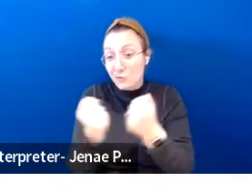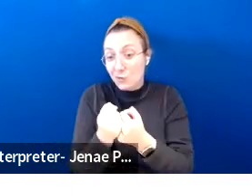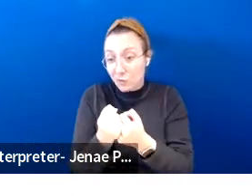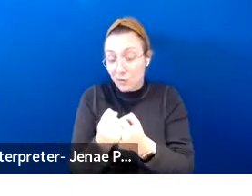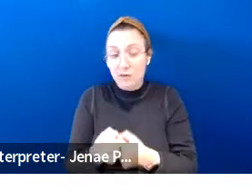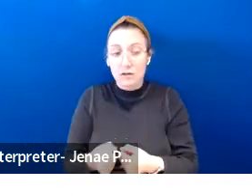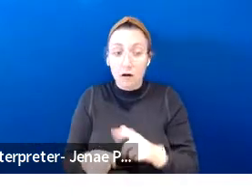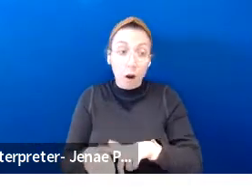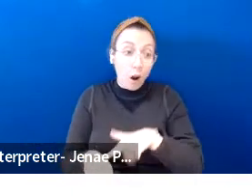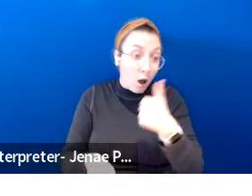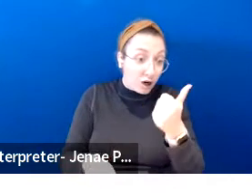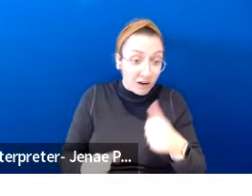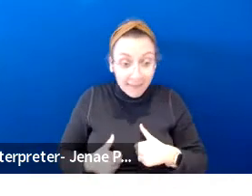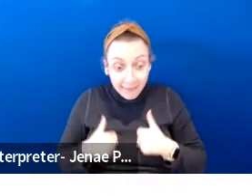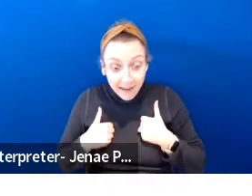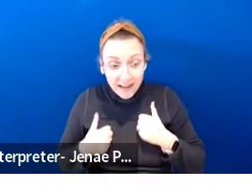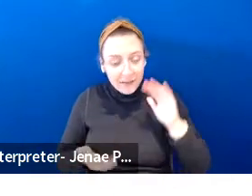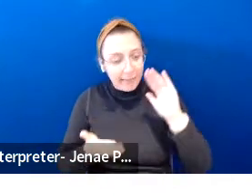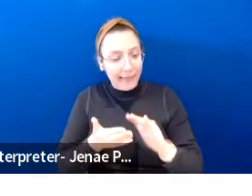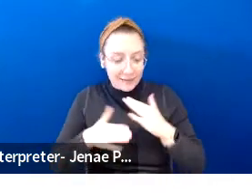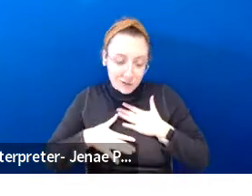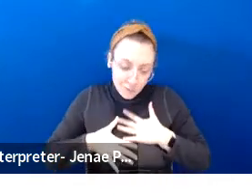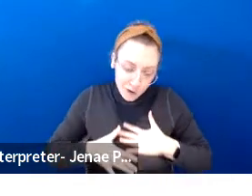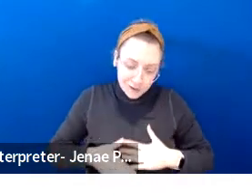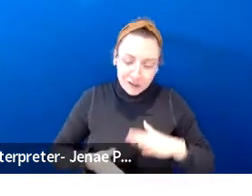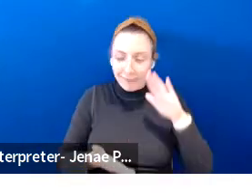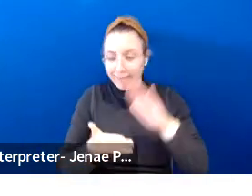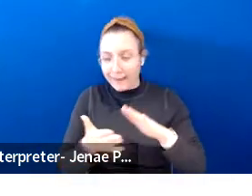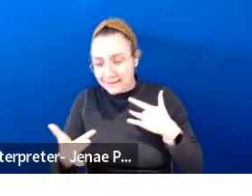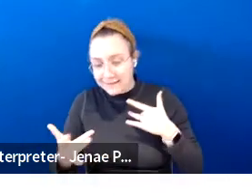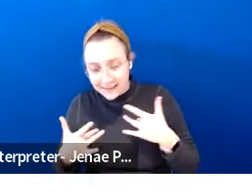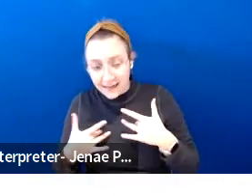life, less depression and anxiety, and potentially a lower risk of cancer.